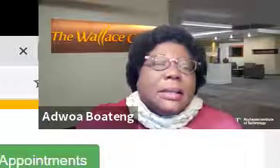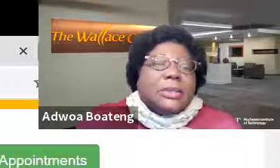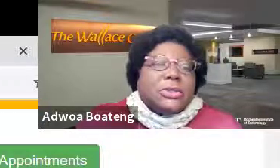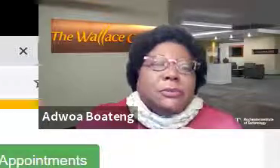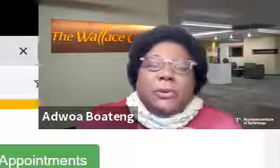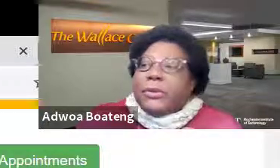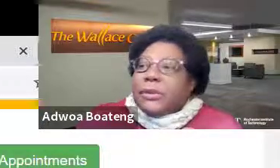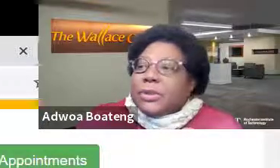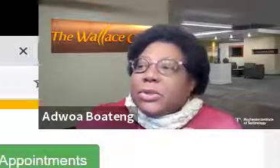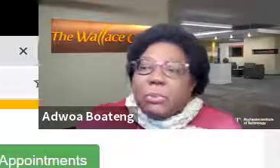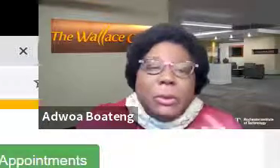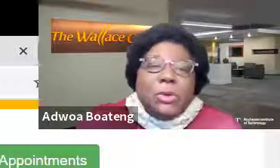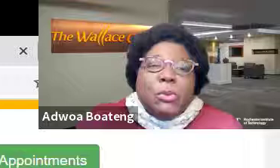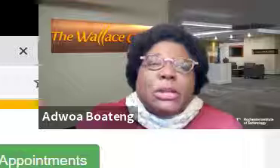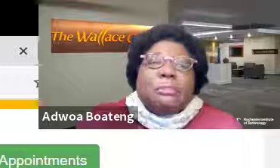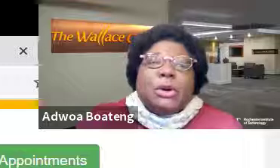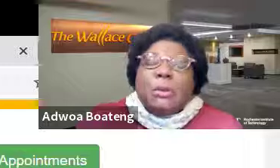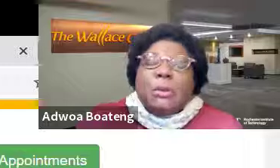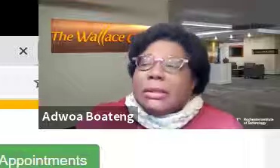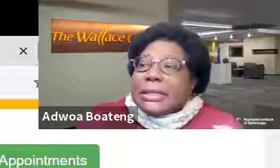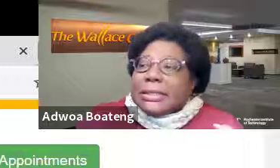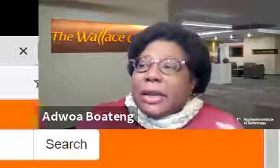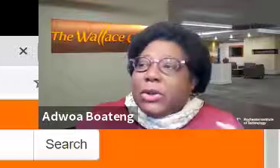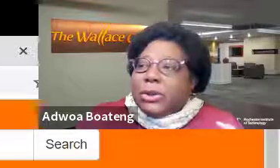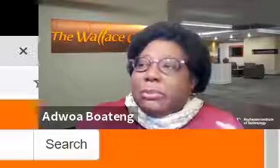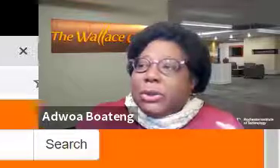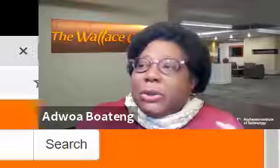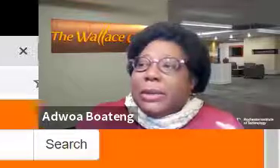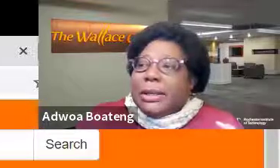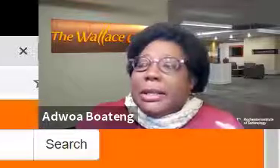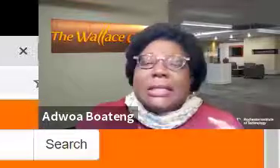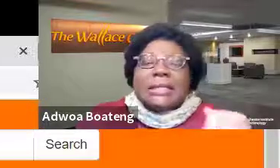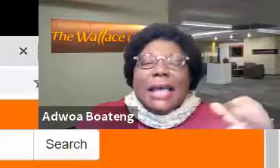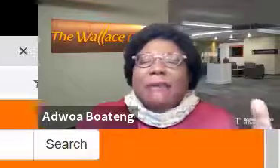Adwoa Boateng: And so forth. So, baby. You want to bookmark this or your computer and just have this ready so you don't wait, you